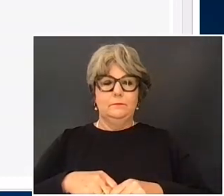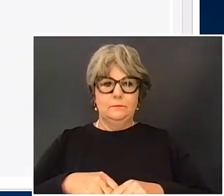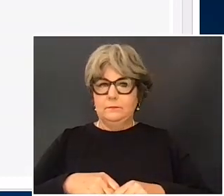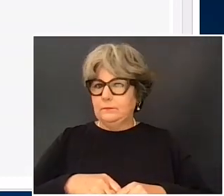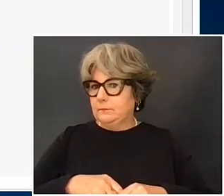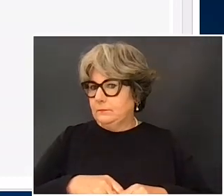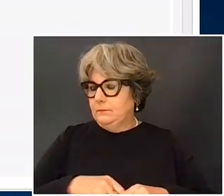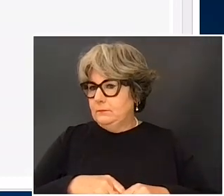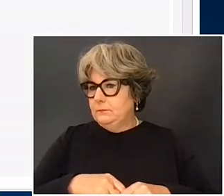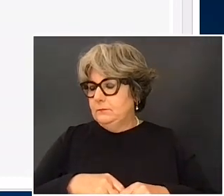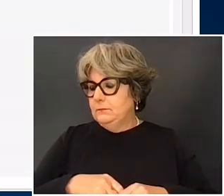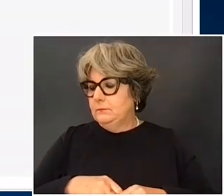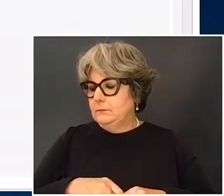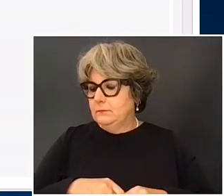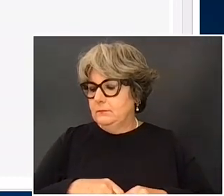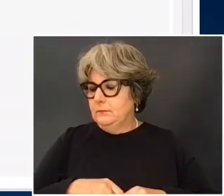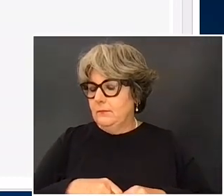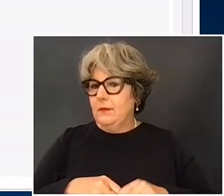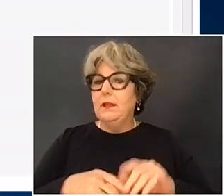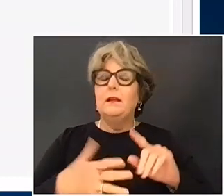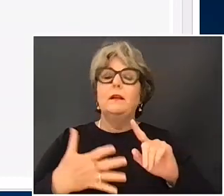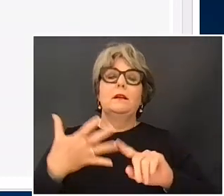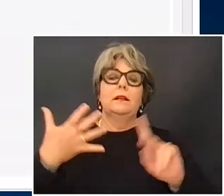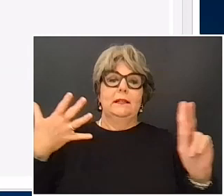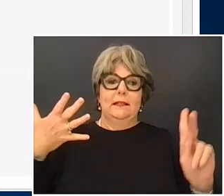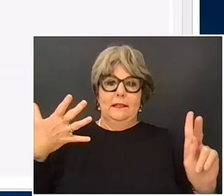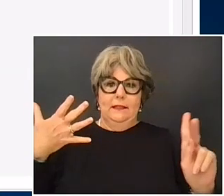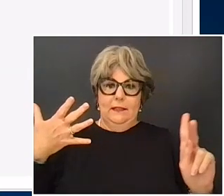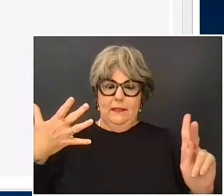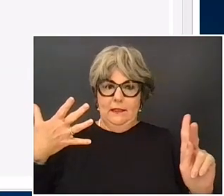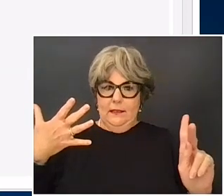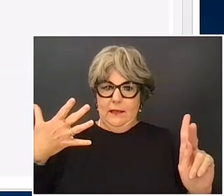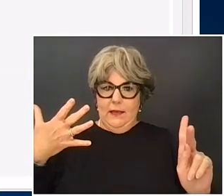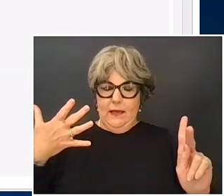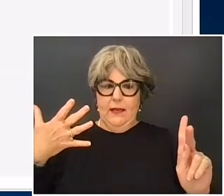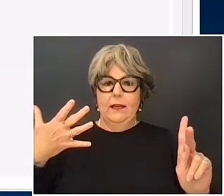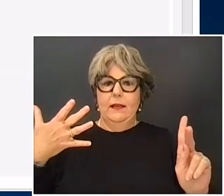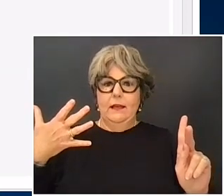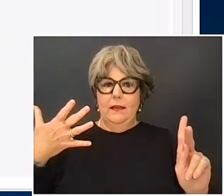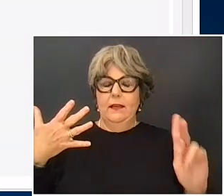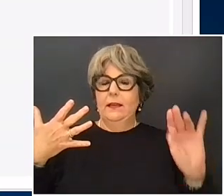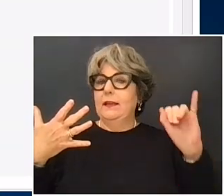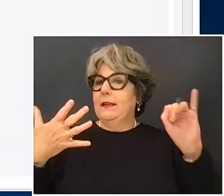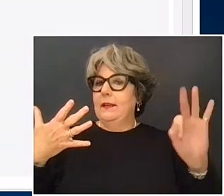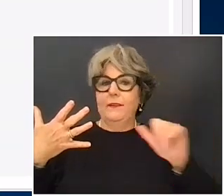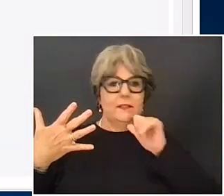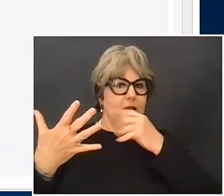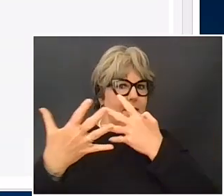the point, but so (k) is supposed to be, if it's not a prison education program,